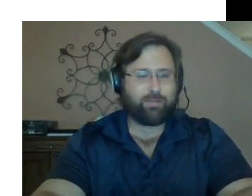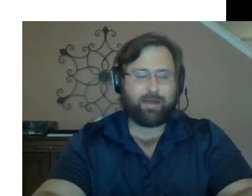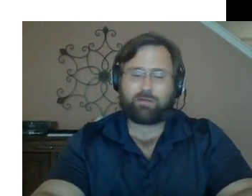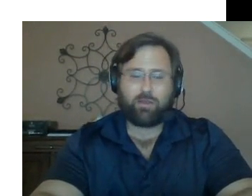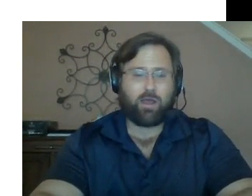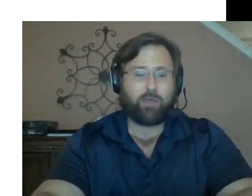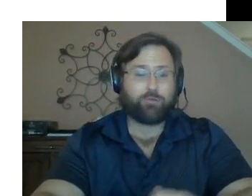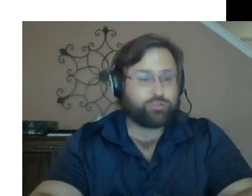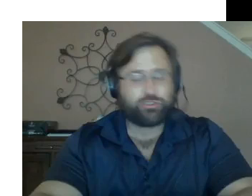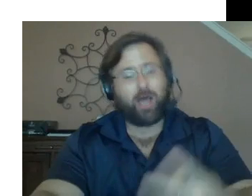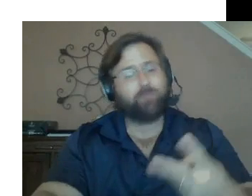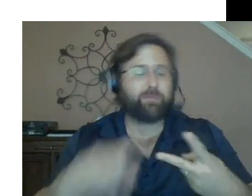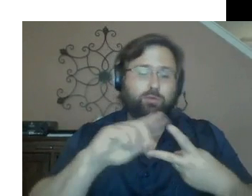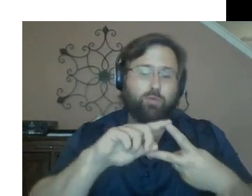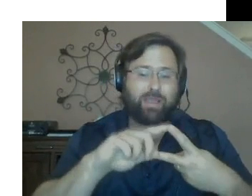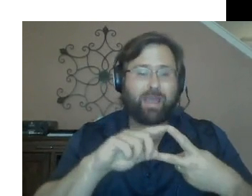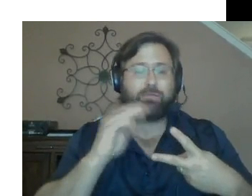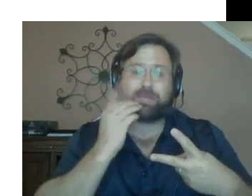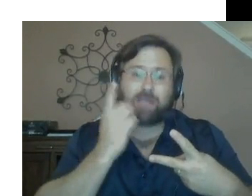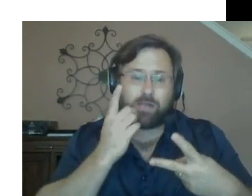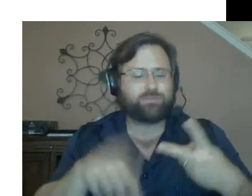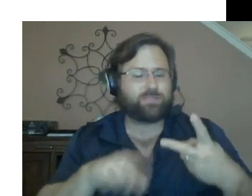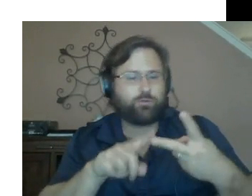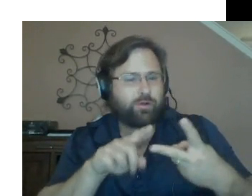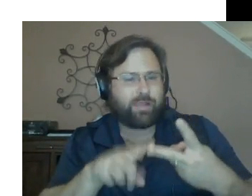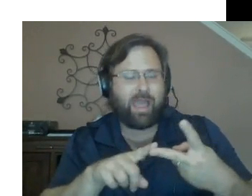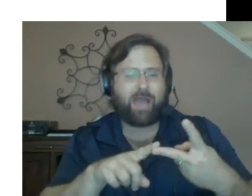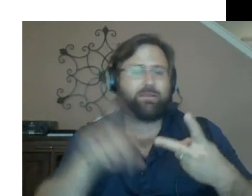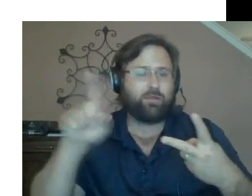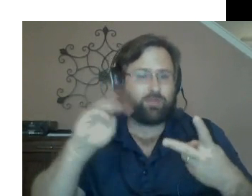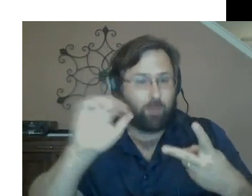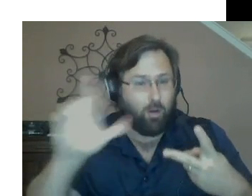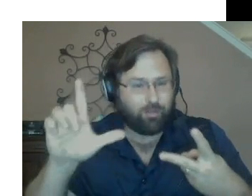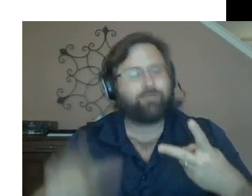about your two jobs maybe you work at McDonald's and you work at the mall